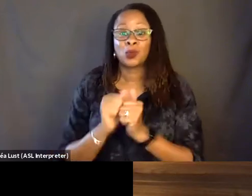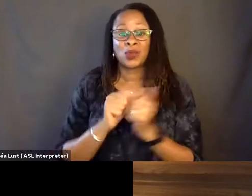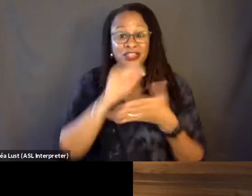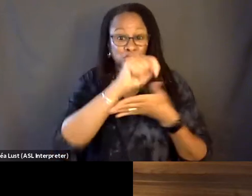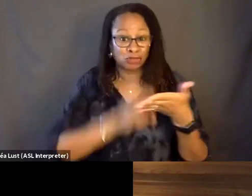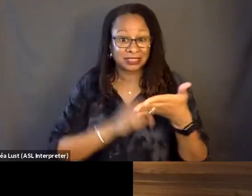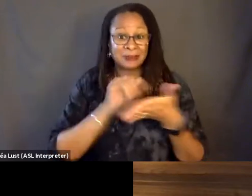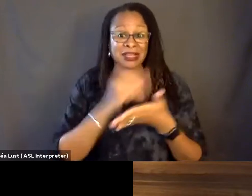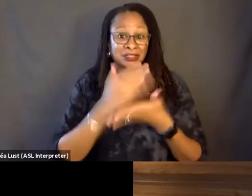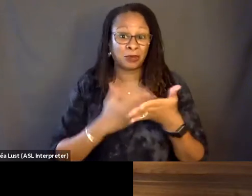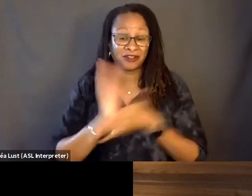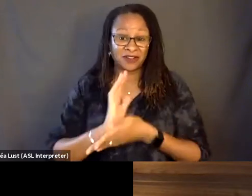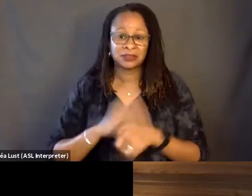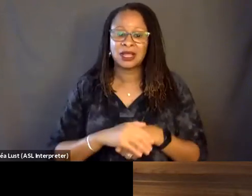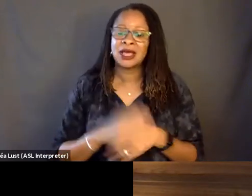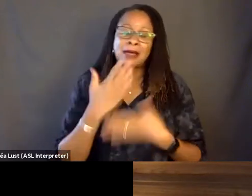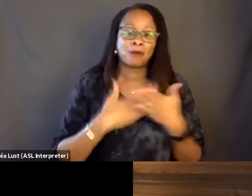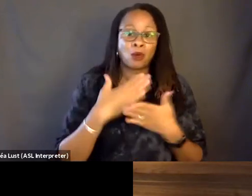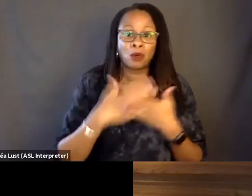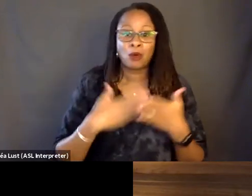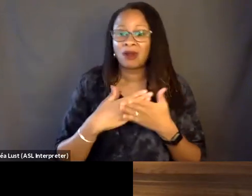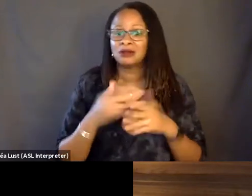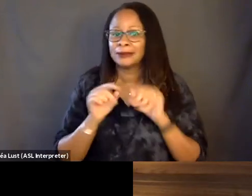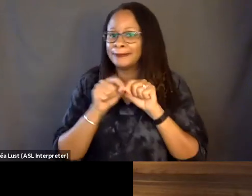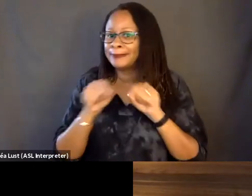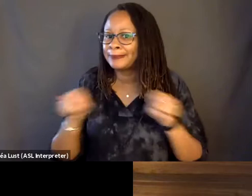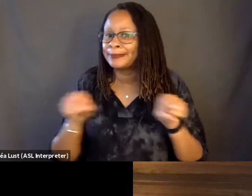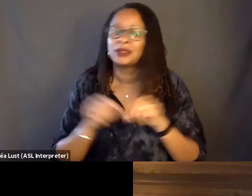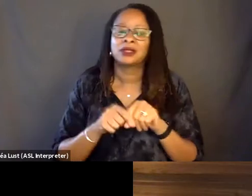and even though there's been portions of it leaked,